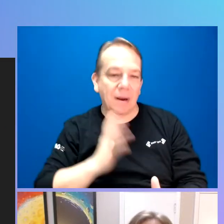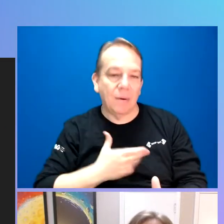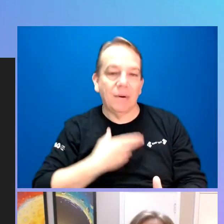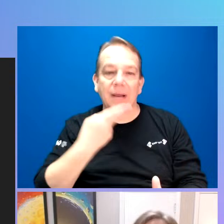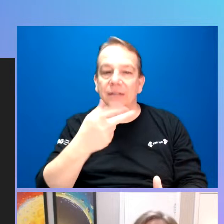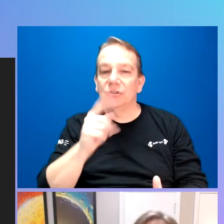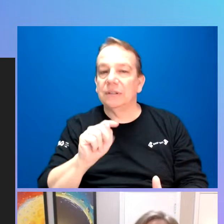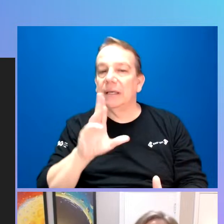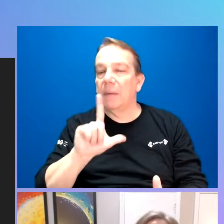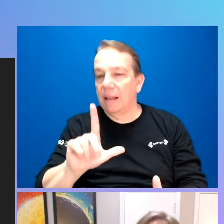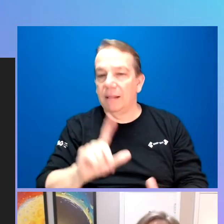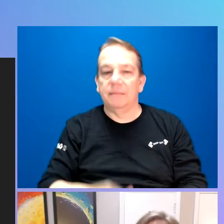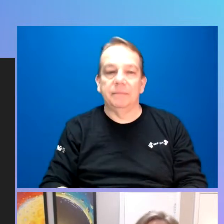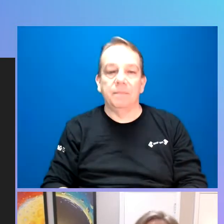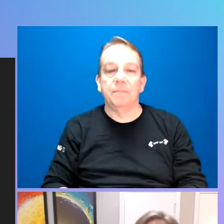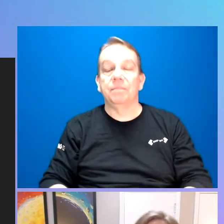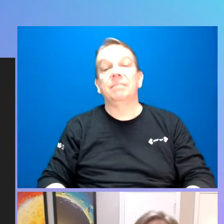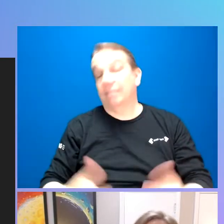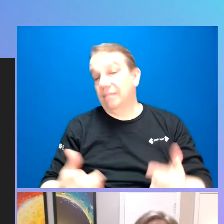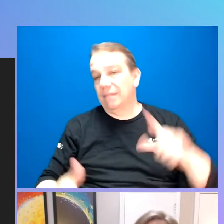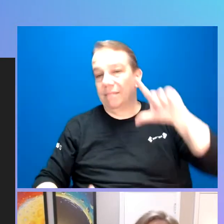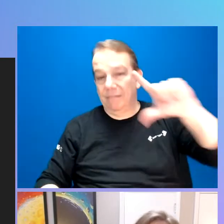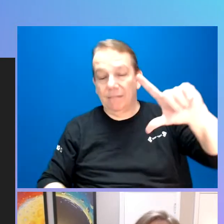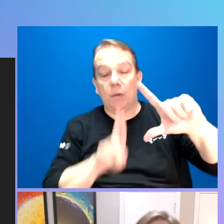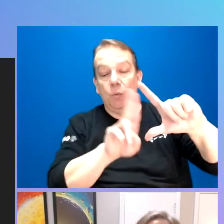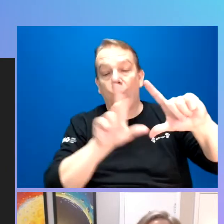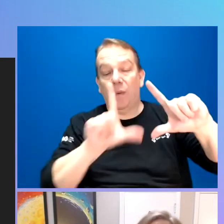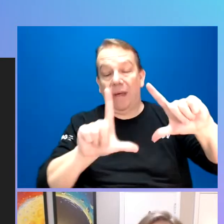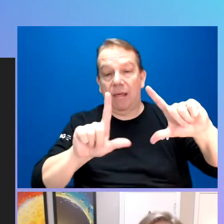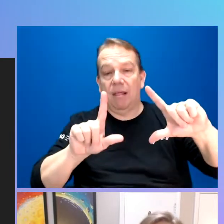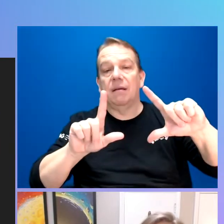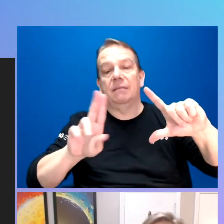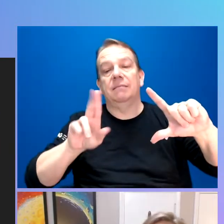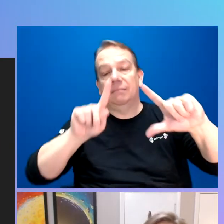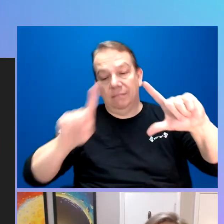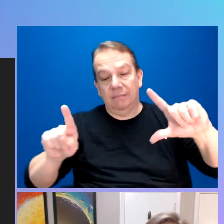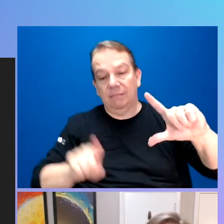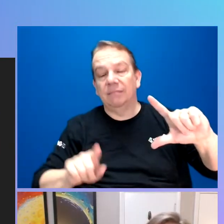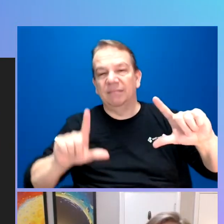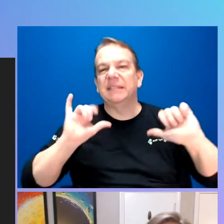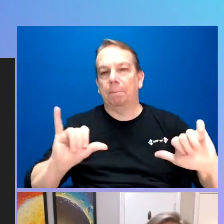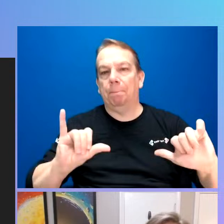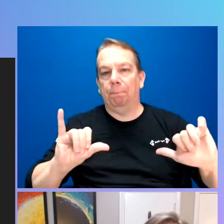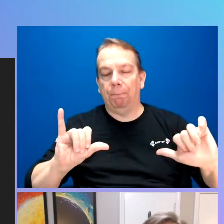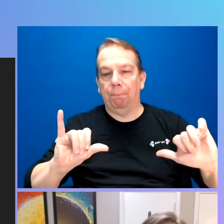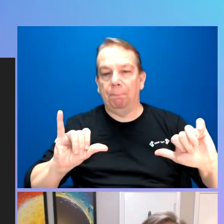written as the letters U, l inside of the angular brackets